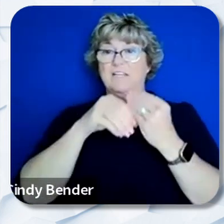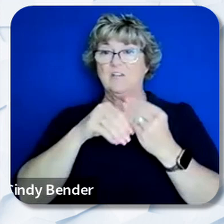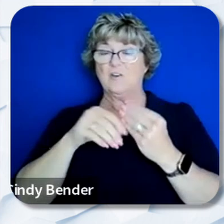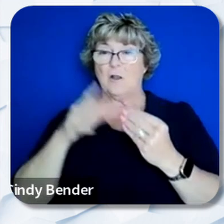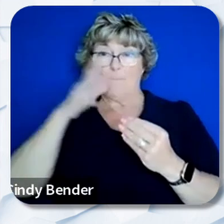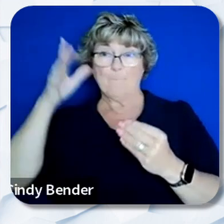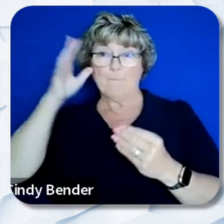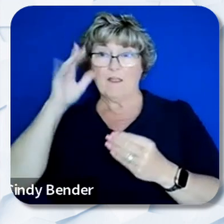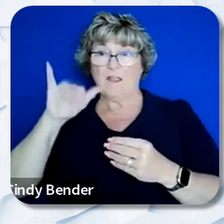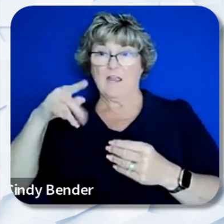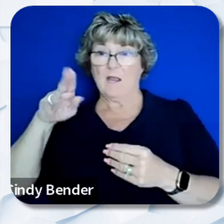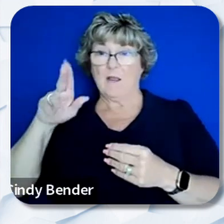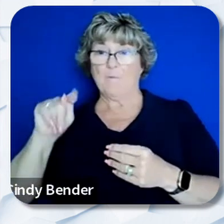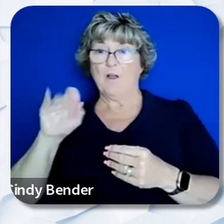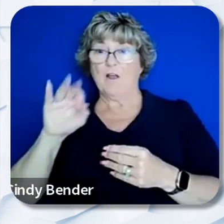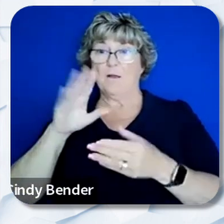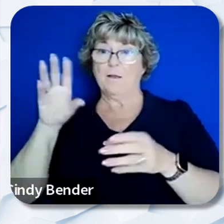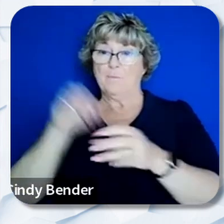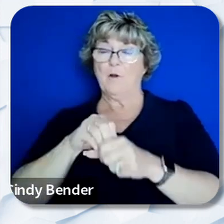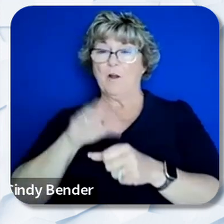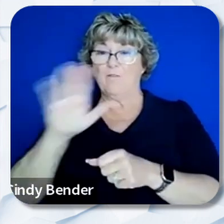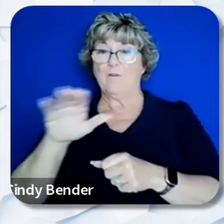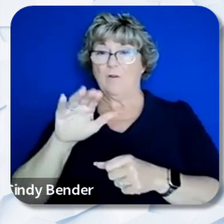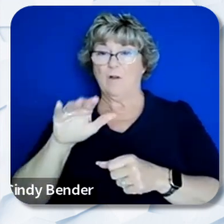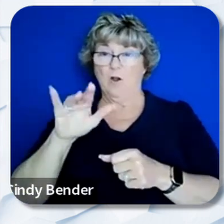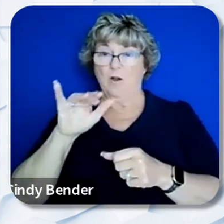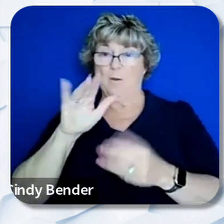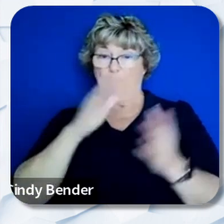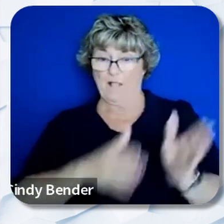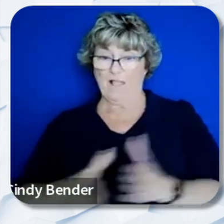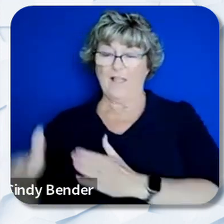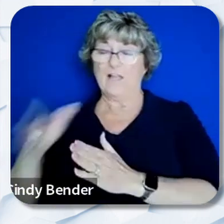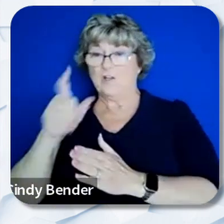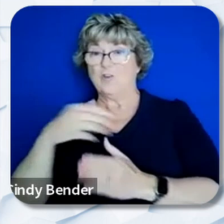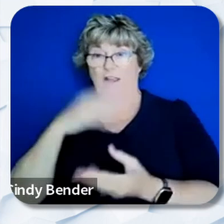of the development of your CIM plan. And so you should have that information in your letter.